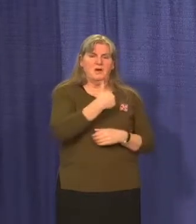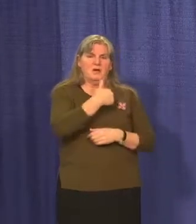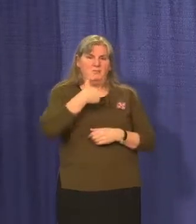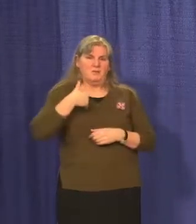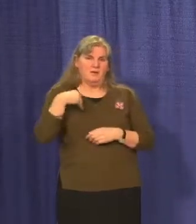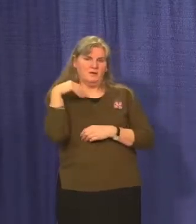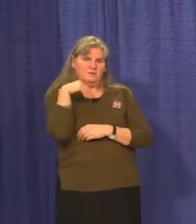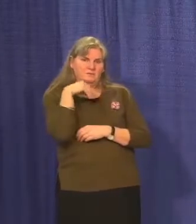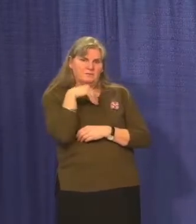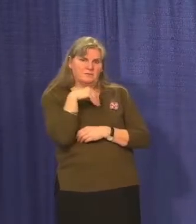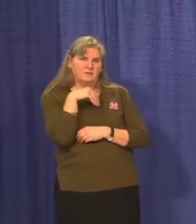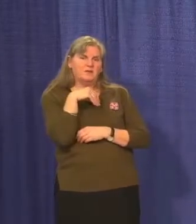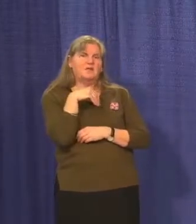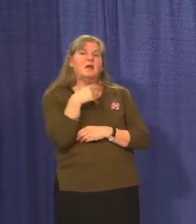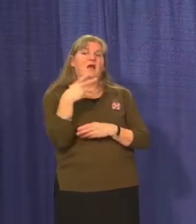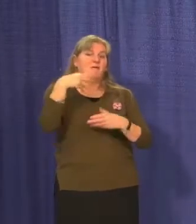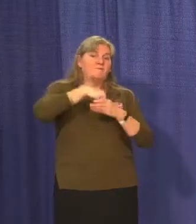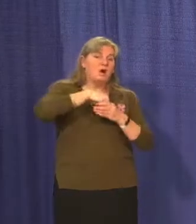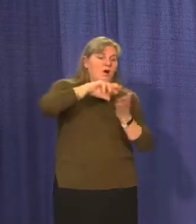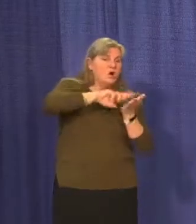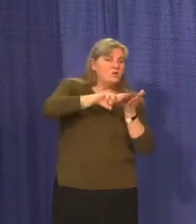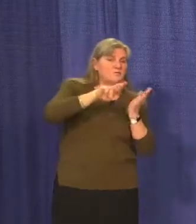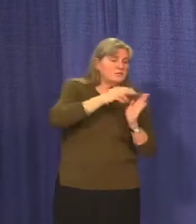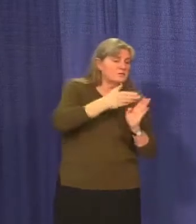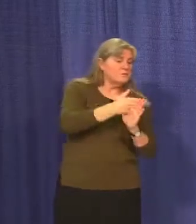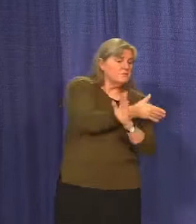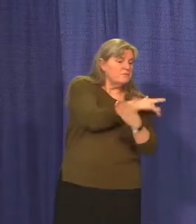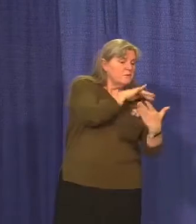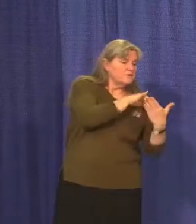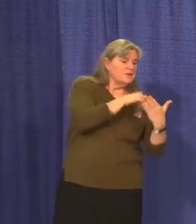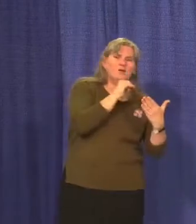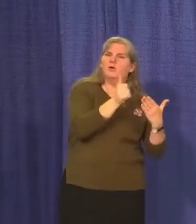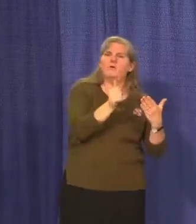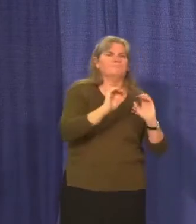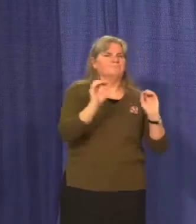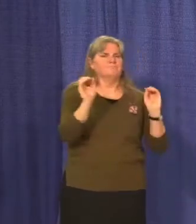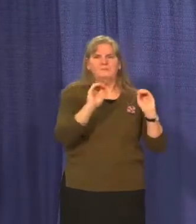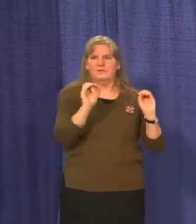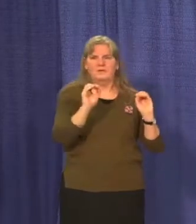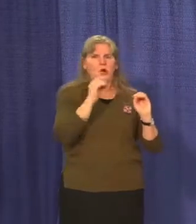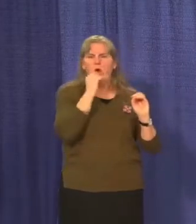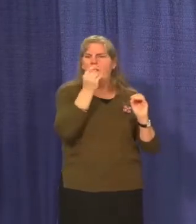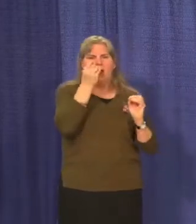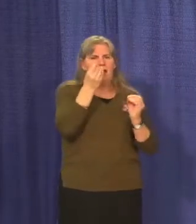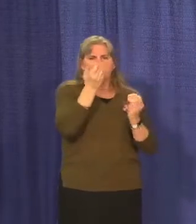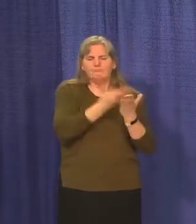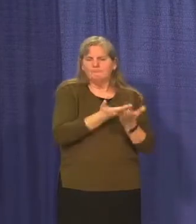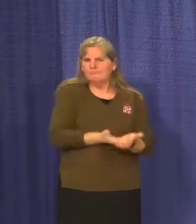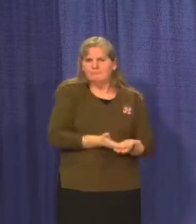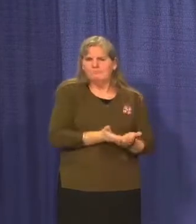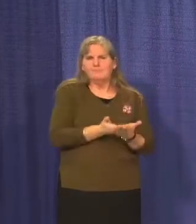excluded from the trials. So really, what we use in that conversation is a lot of information that we have based